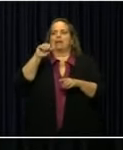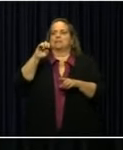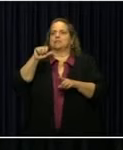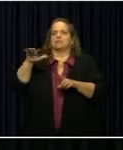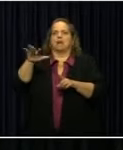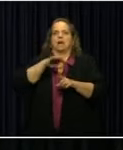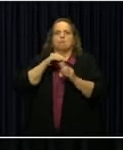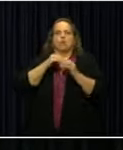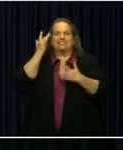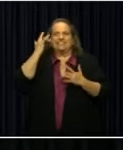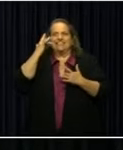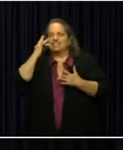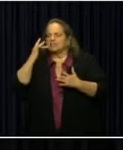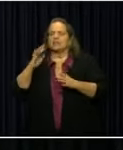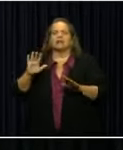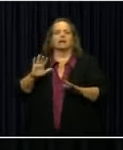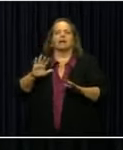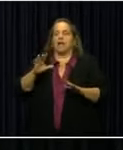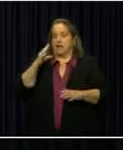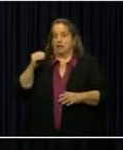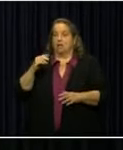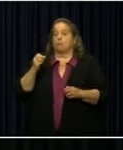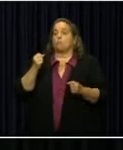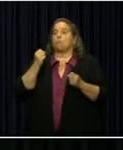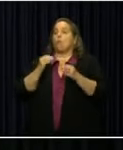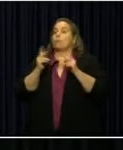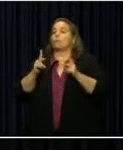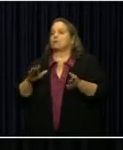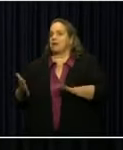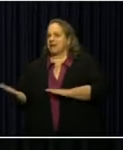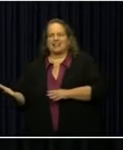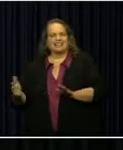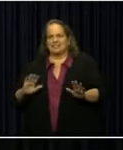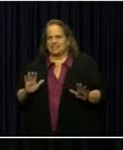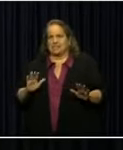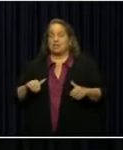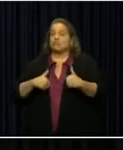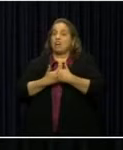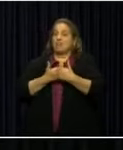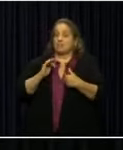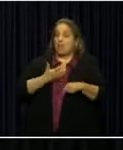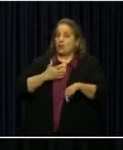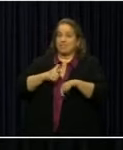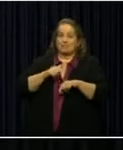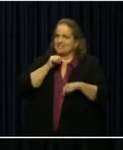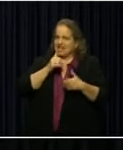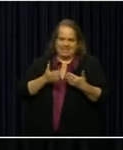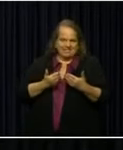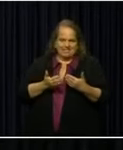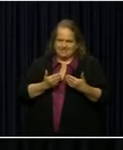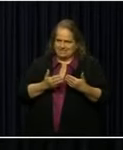AND THE SAFER OUR FRONTLINE HEALTH CARE WORKERS ARE HELP. HEALTHY AT HOME.